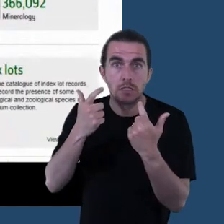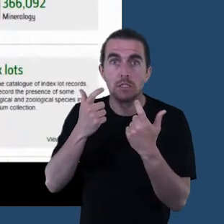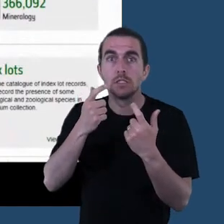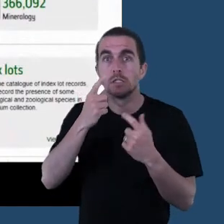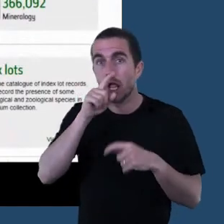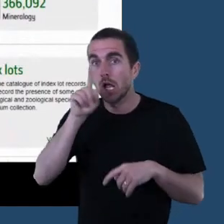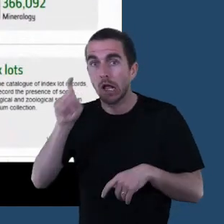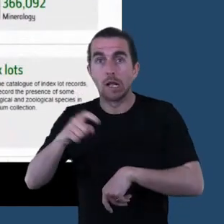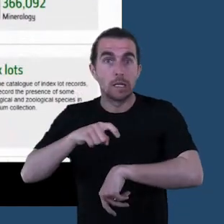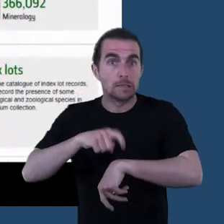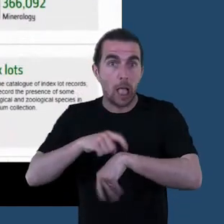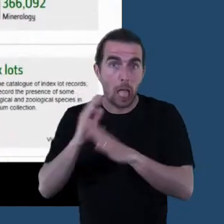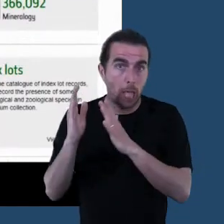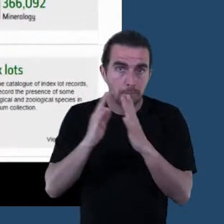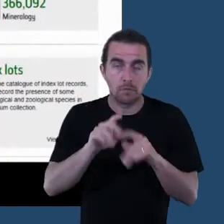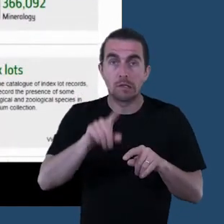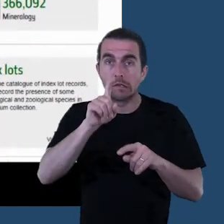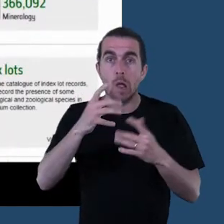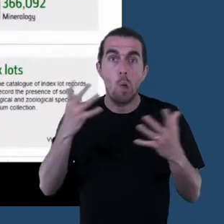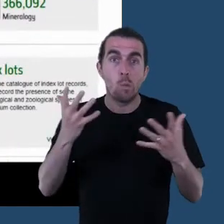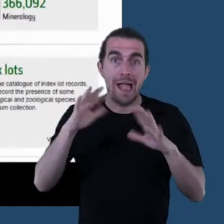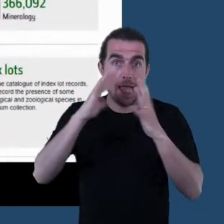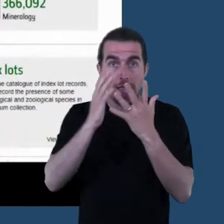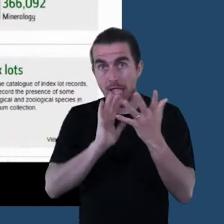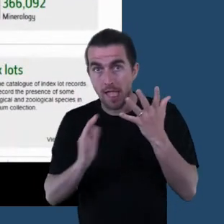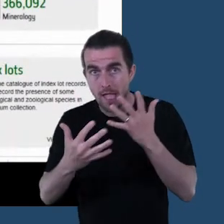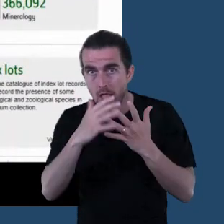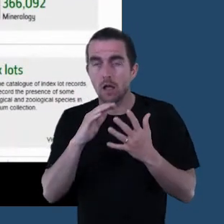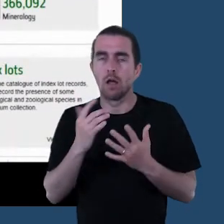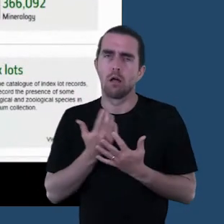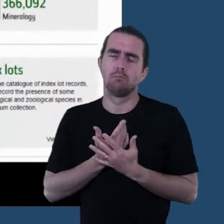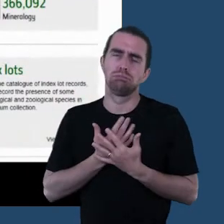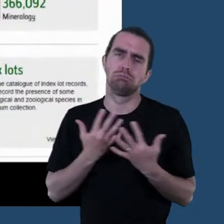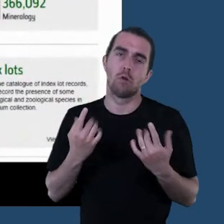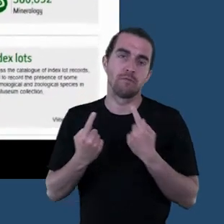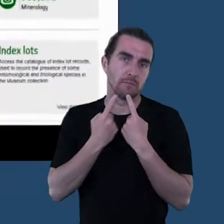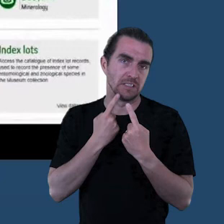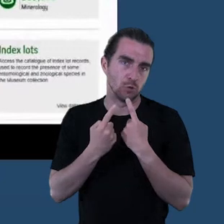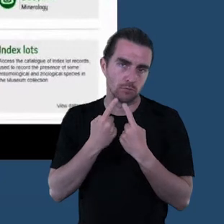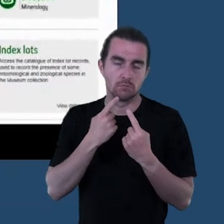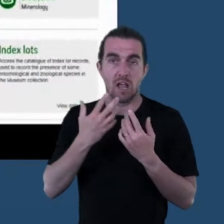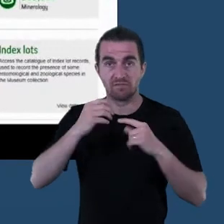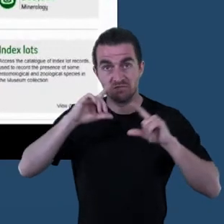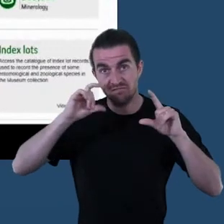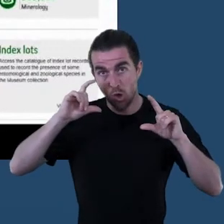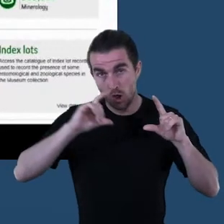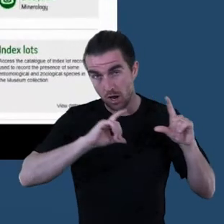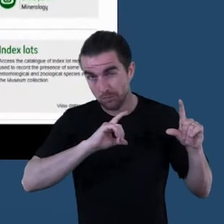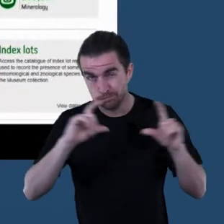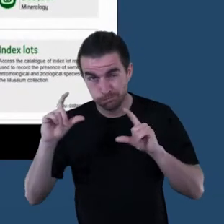You can search for the time period, for the geographical location. It's a huge amount of information. There are photographs.